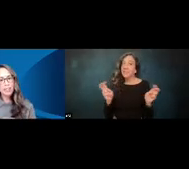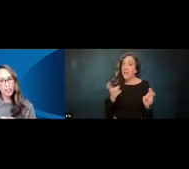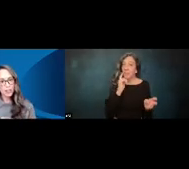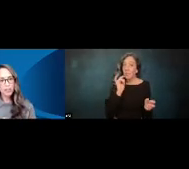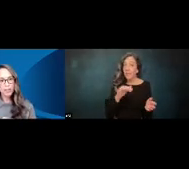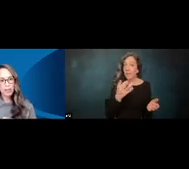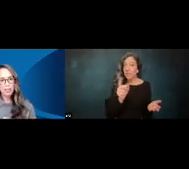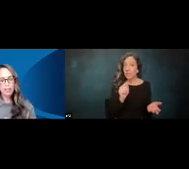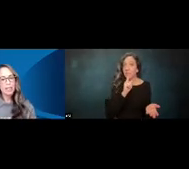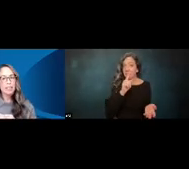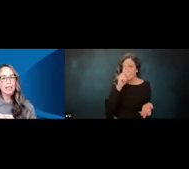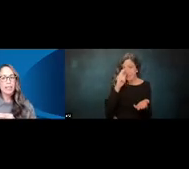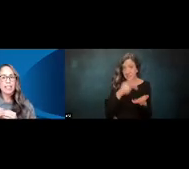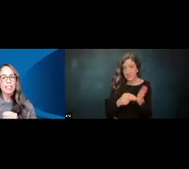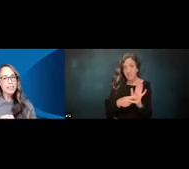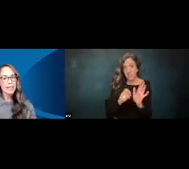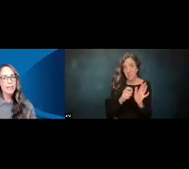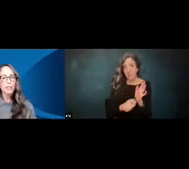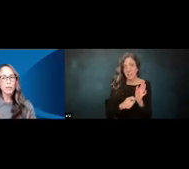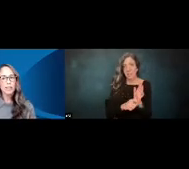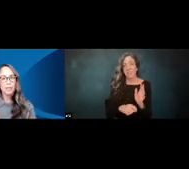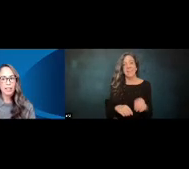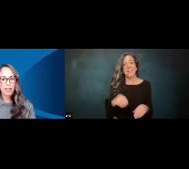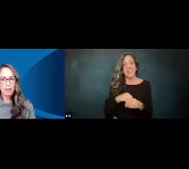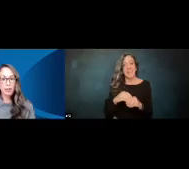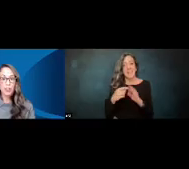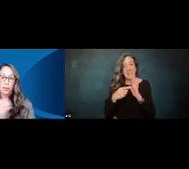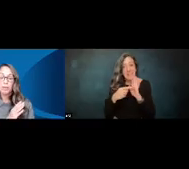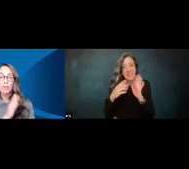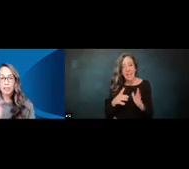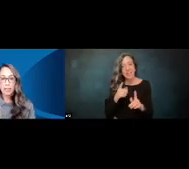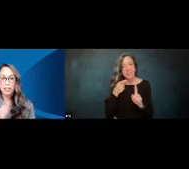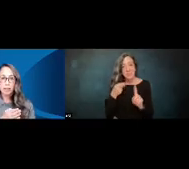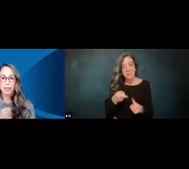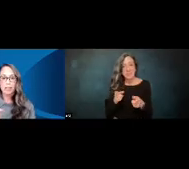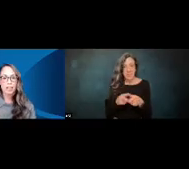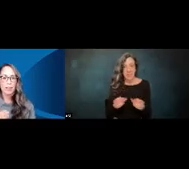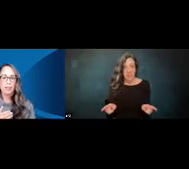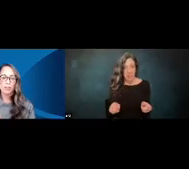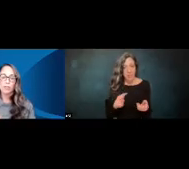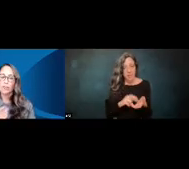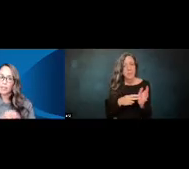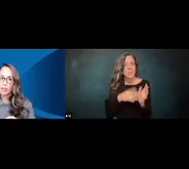is intentionally written in indicator specific language. So it'll vary across handouts. So for